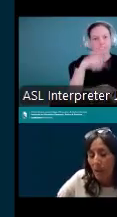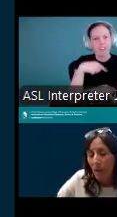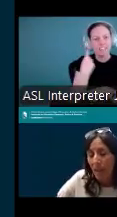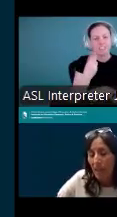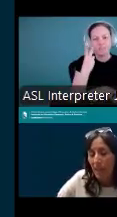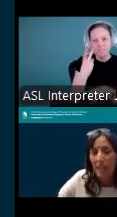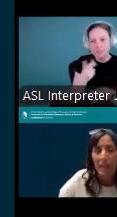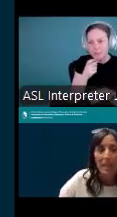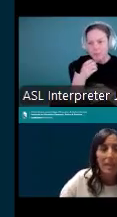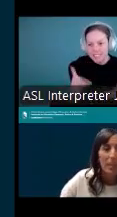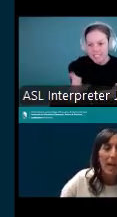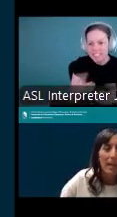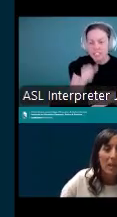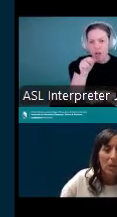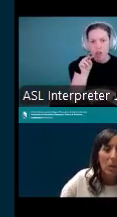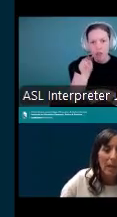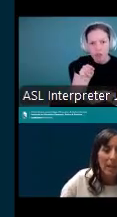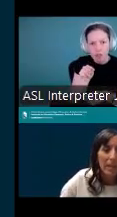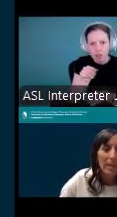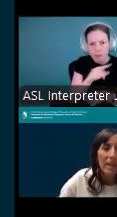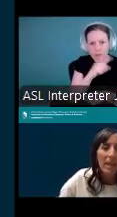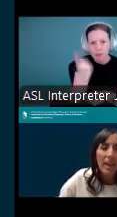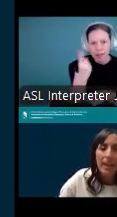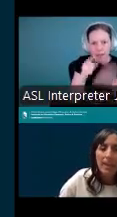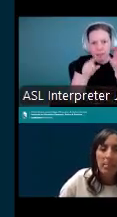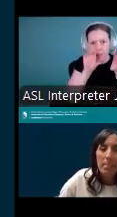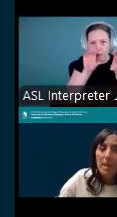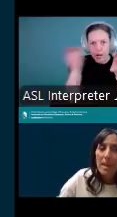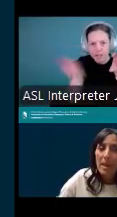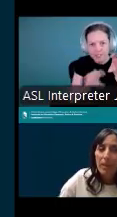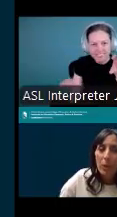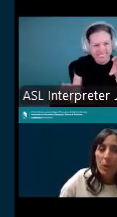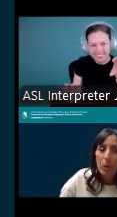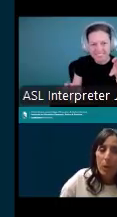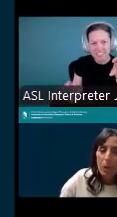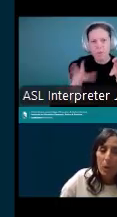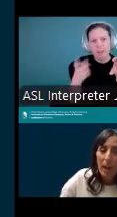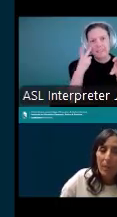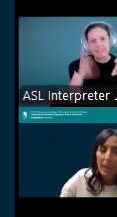not staring at these black squares. If you do have a